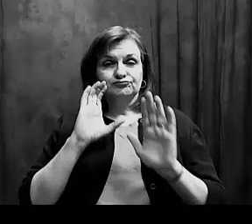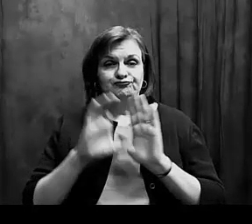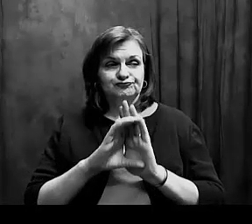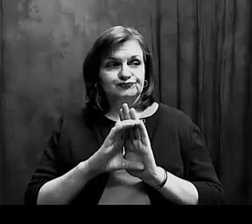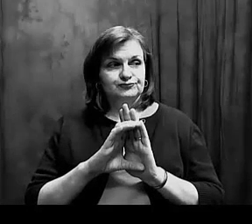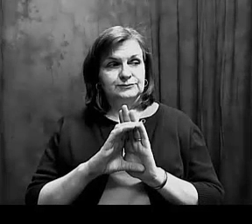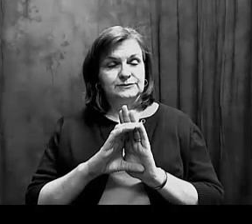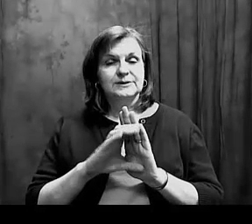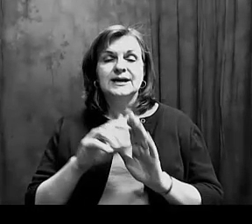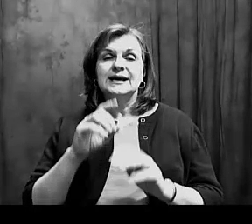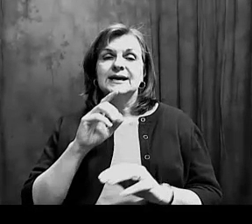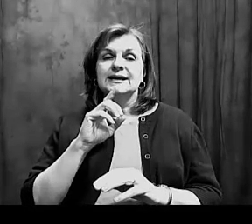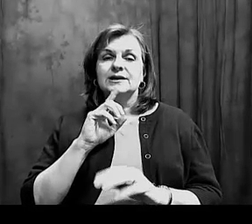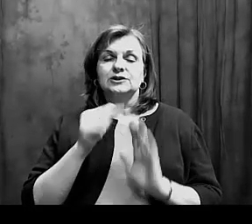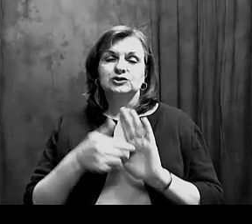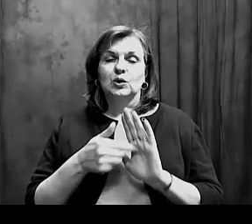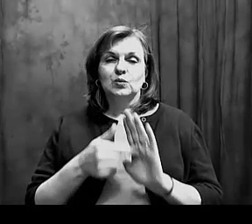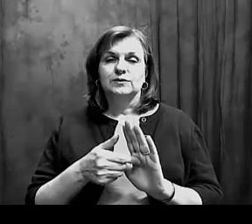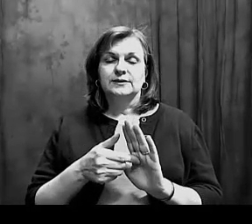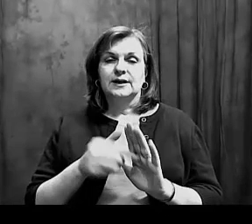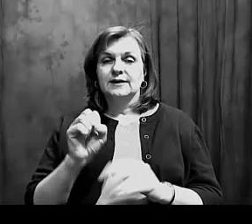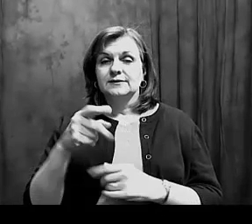so this is a sponge actually going through